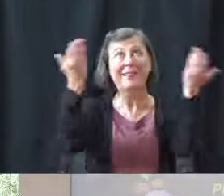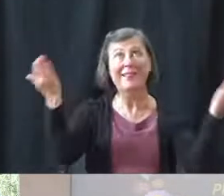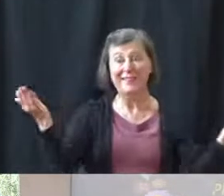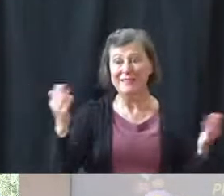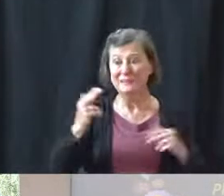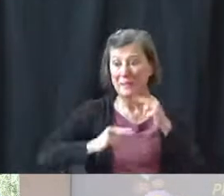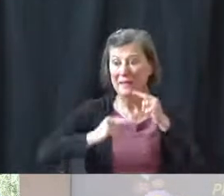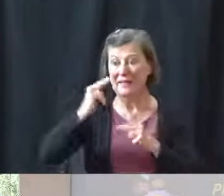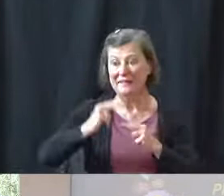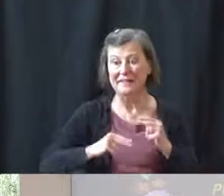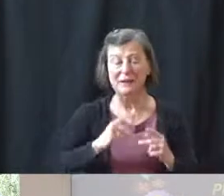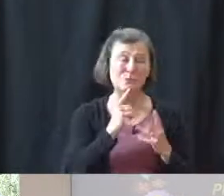We're so grateful.